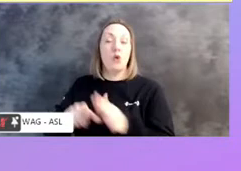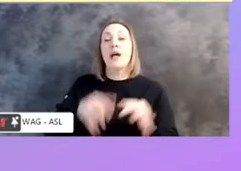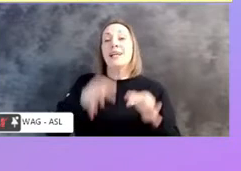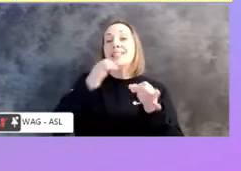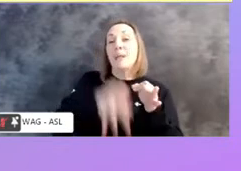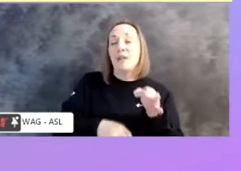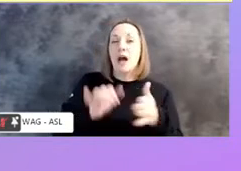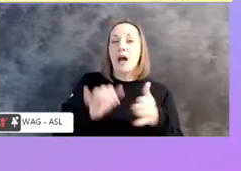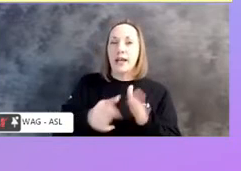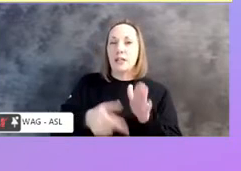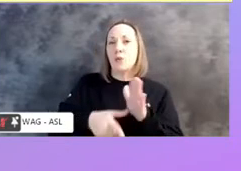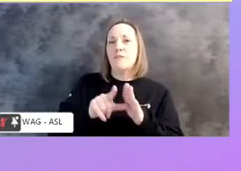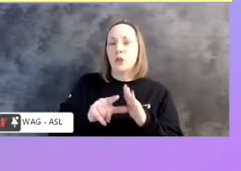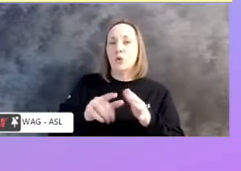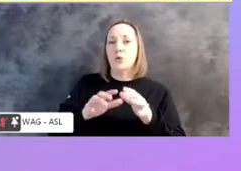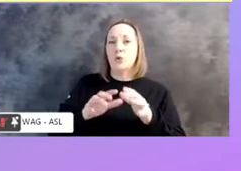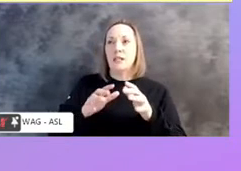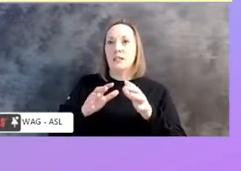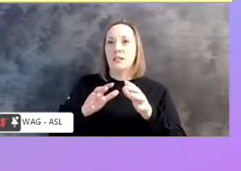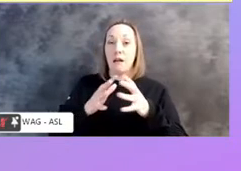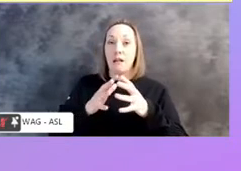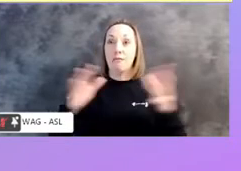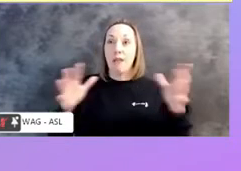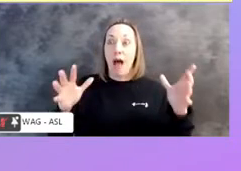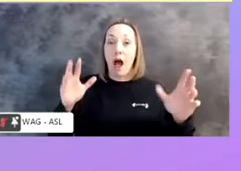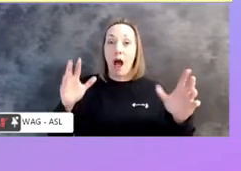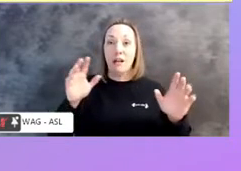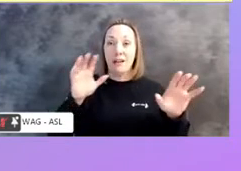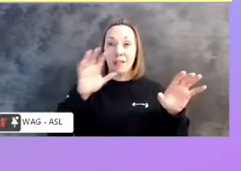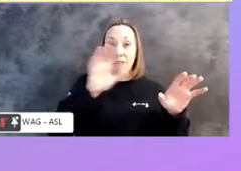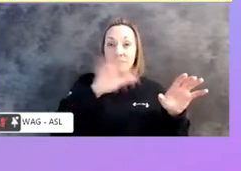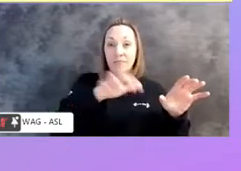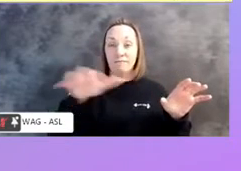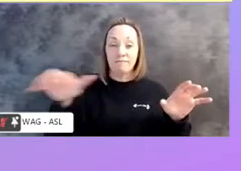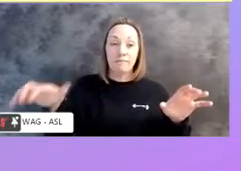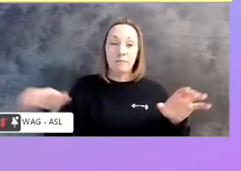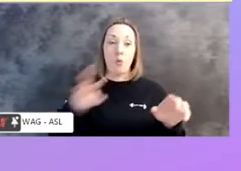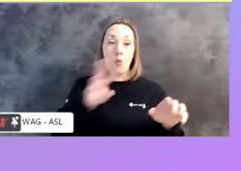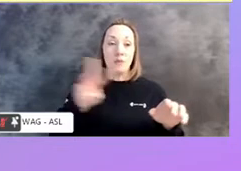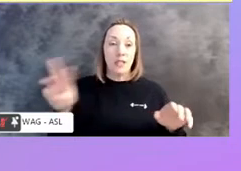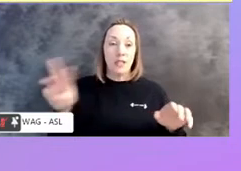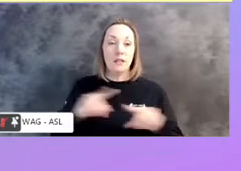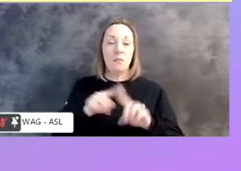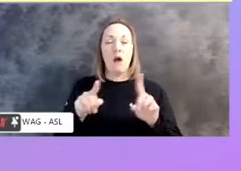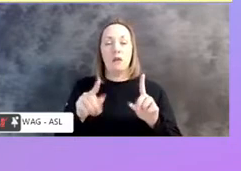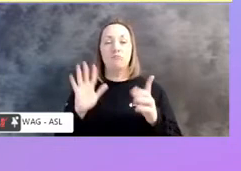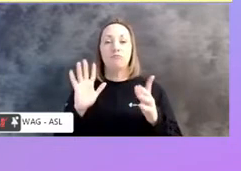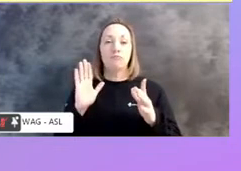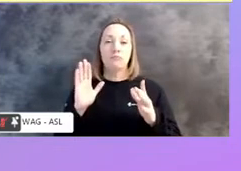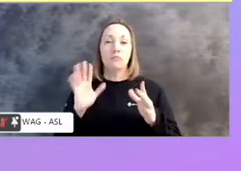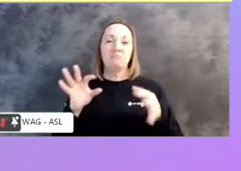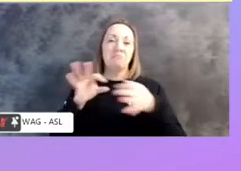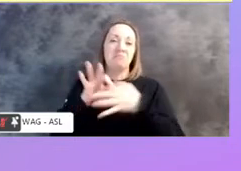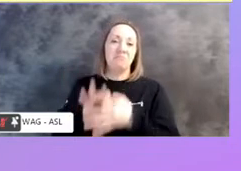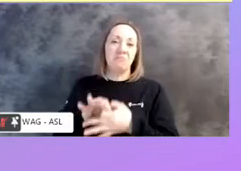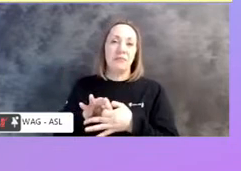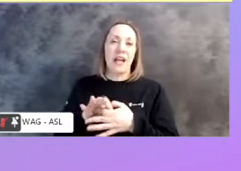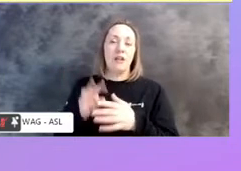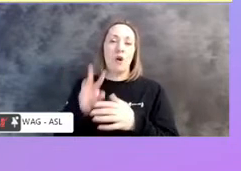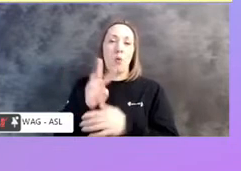In Ireland. Implementing the directive. And just to clarify what I mean by simplified and in-depth reviews, a simplified